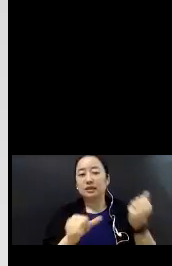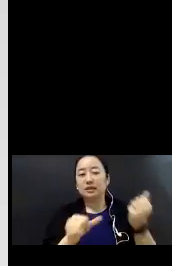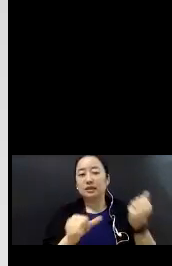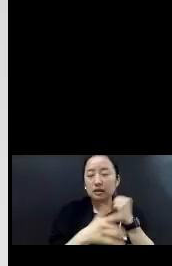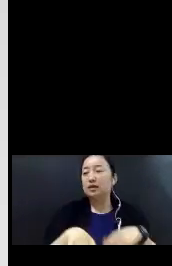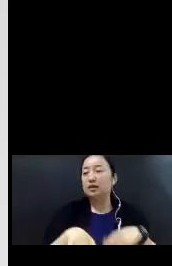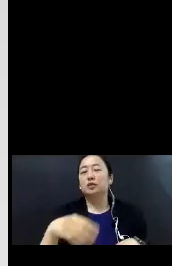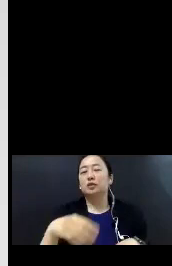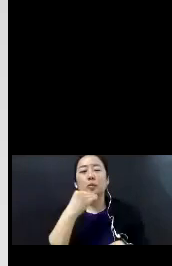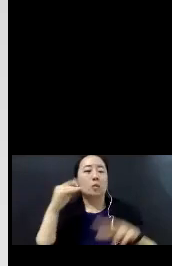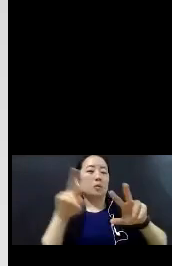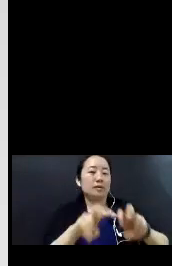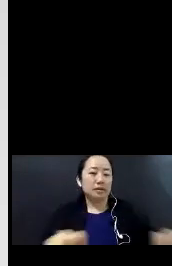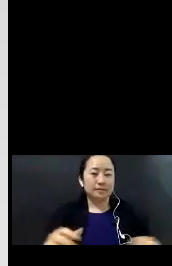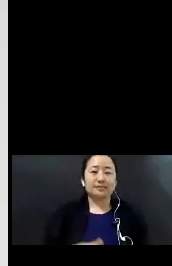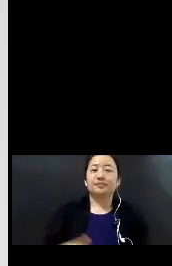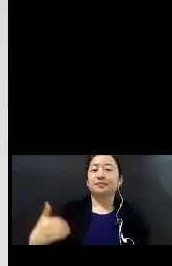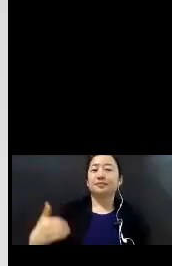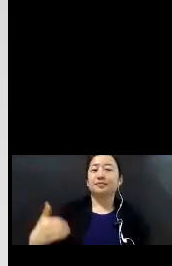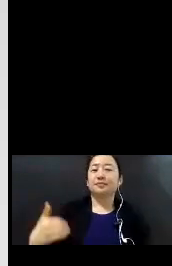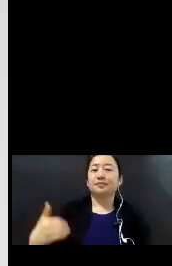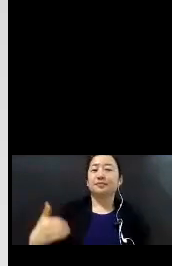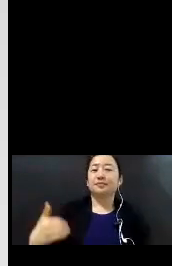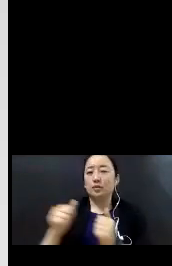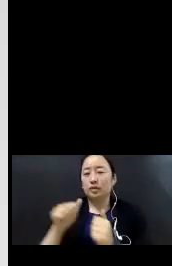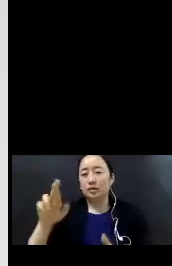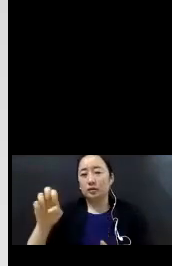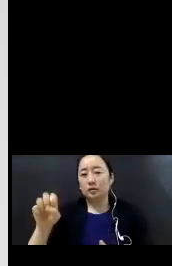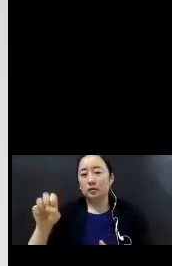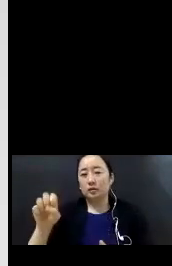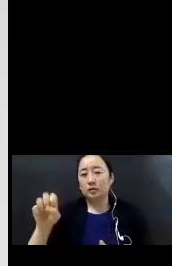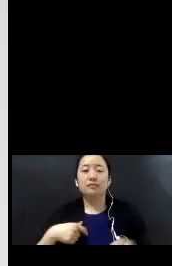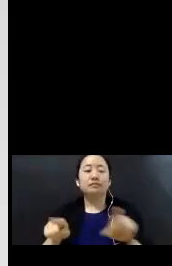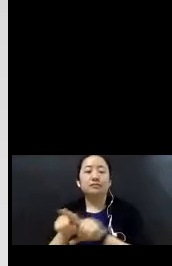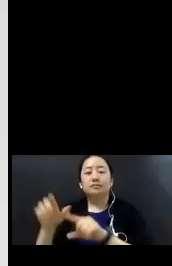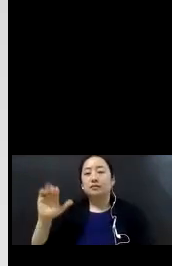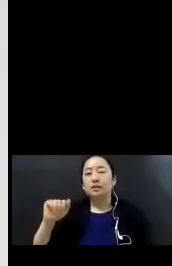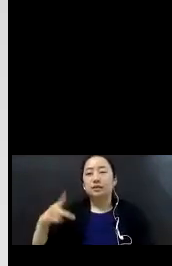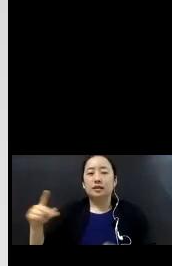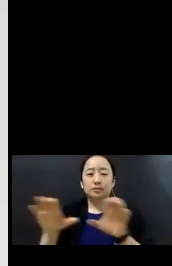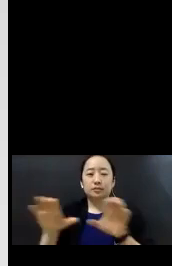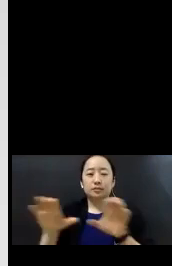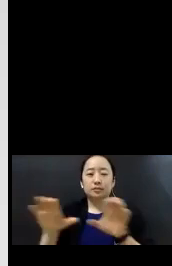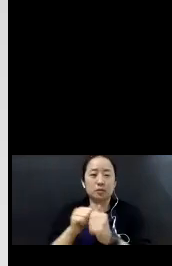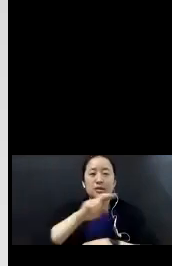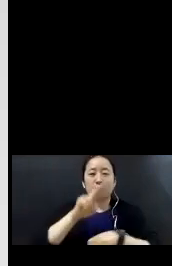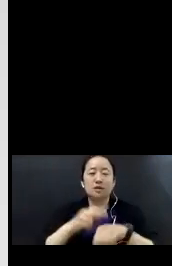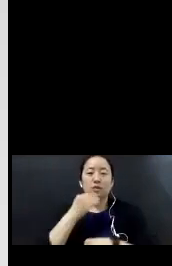I HAVE MY ATP THROUGH RESNA AND THROUGH THE NATIONAL HOME BUILDERS ASSOCIATION.